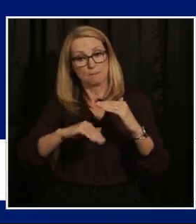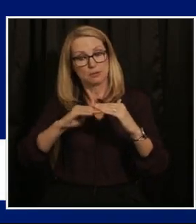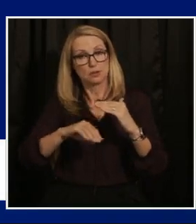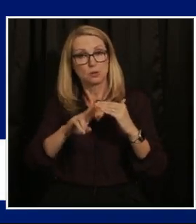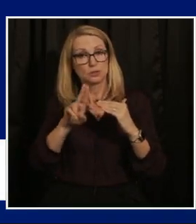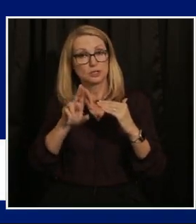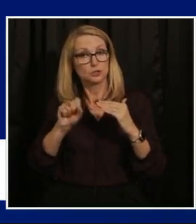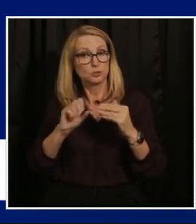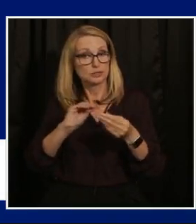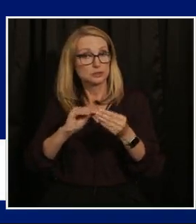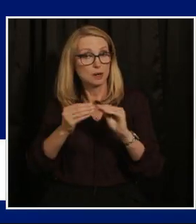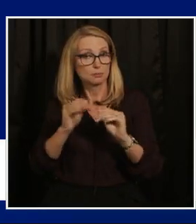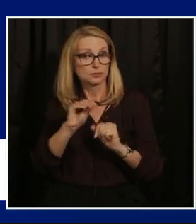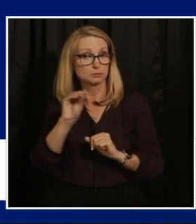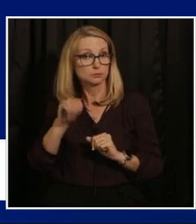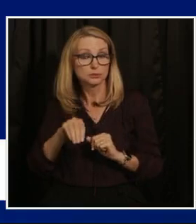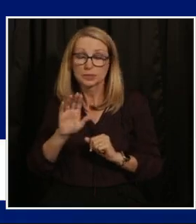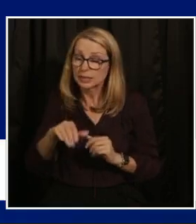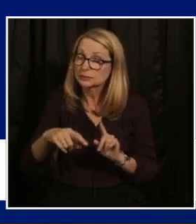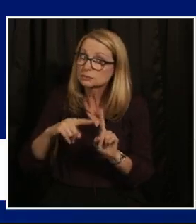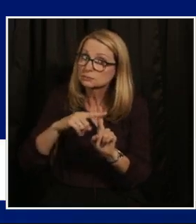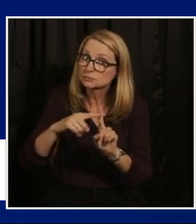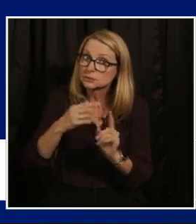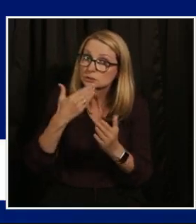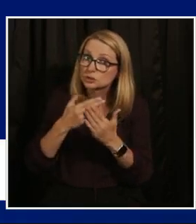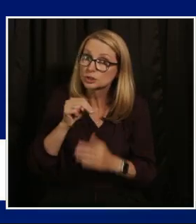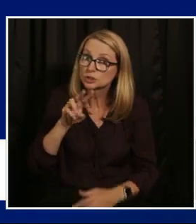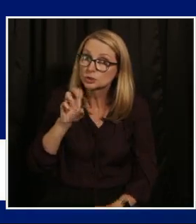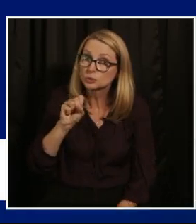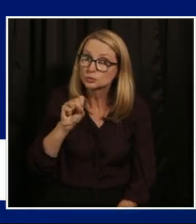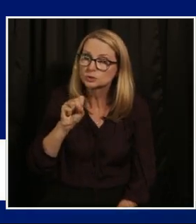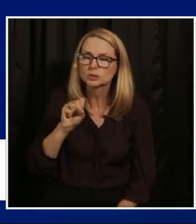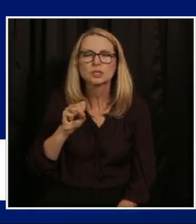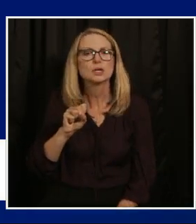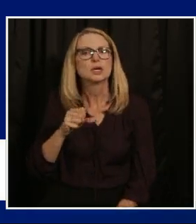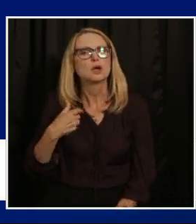certainly good news when i get to the hospital data i will show you that this trend is not the